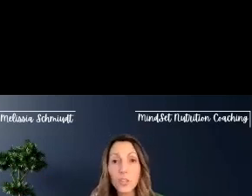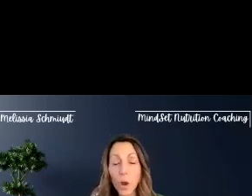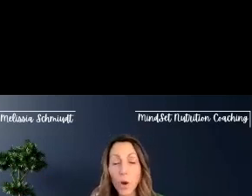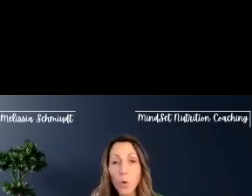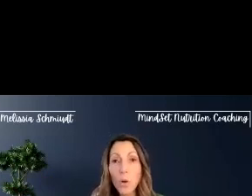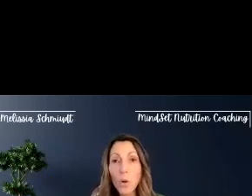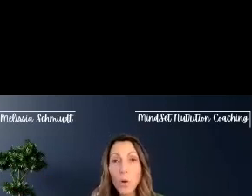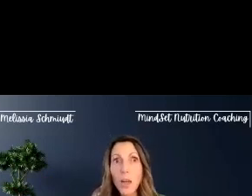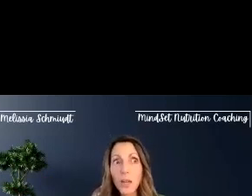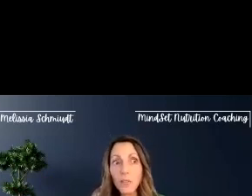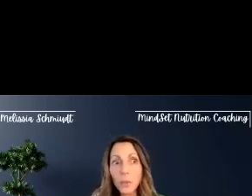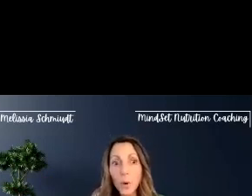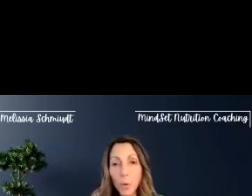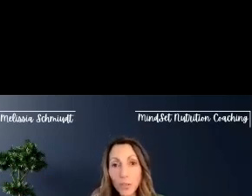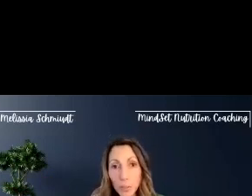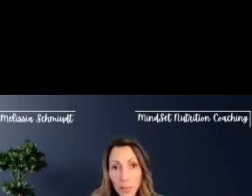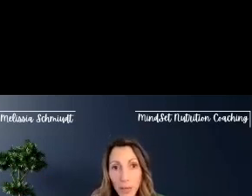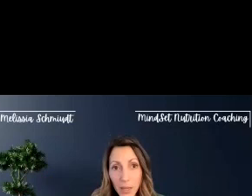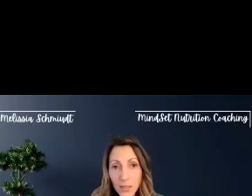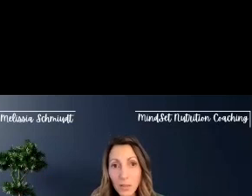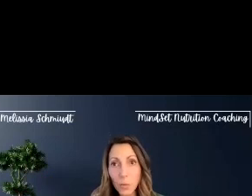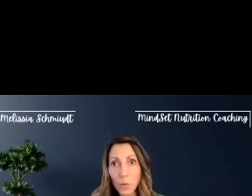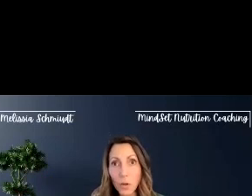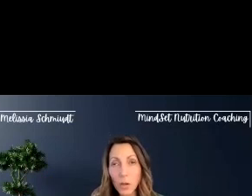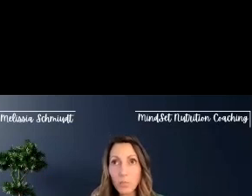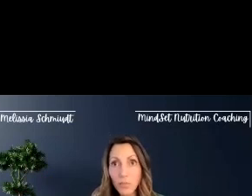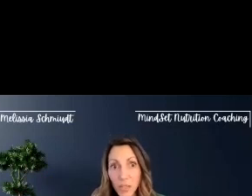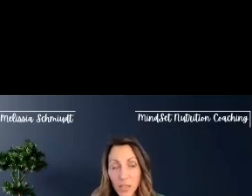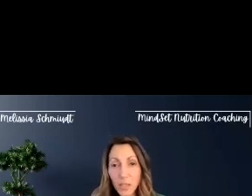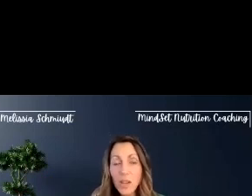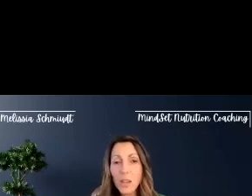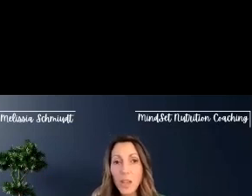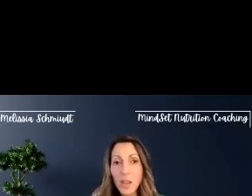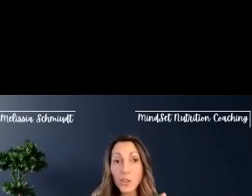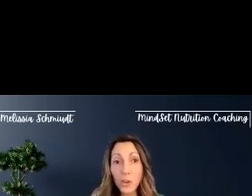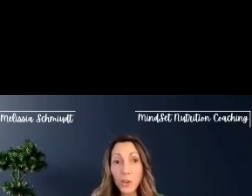Just know that if you are mostly plant-based or vegan, then